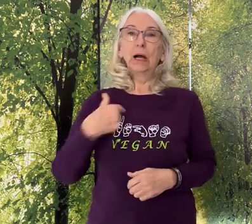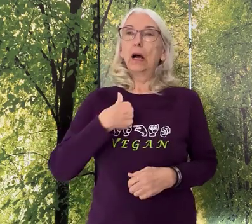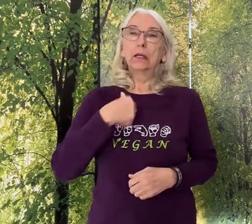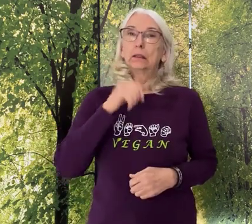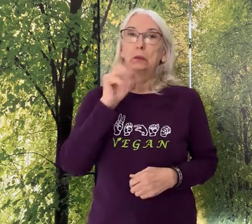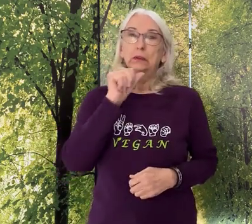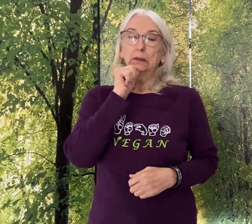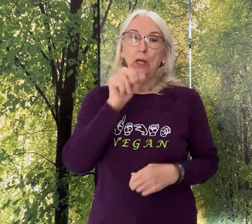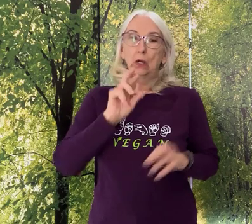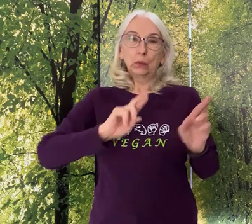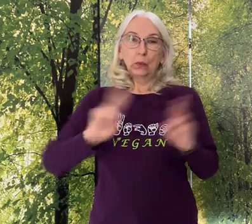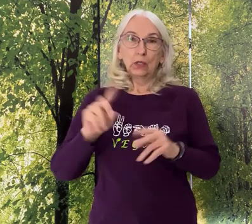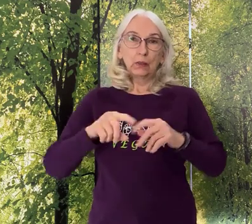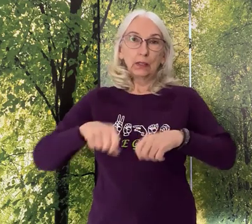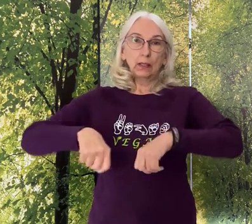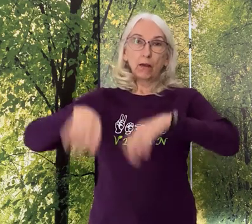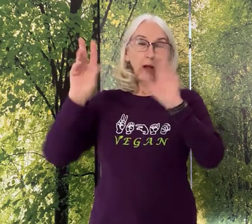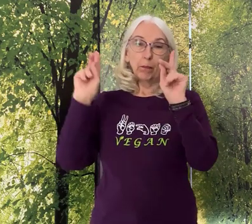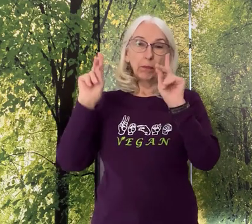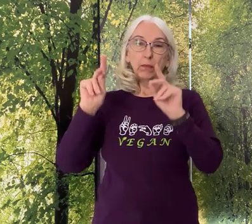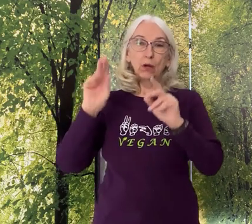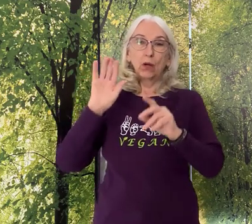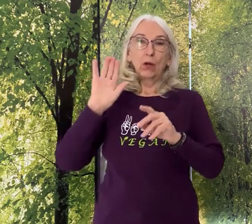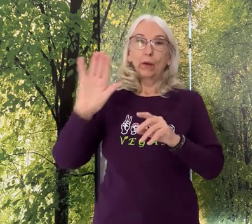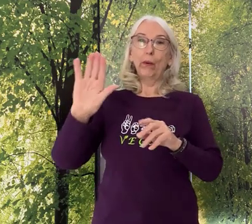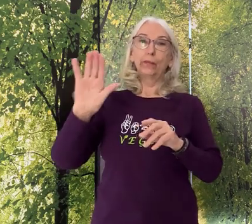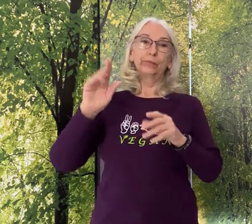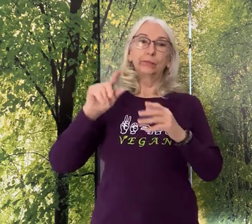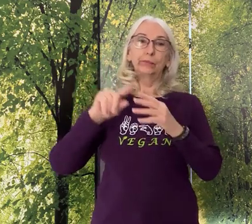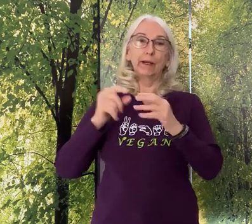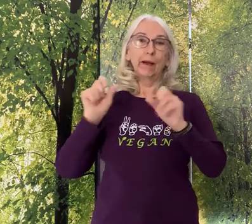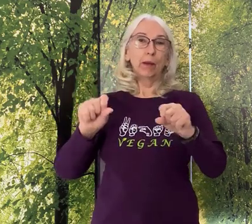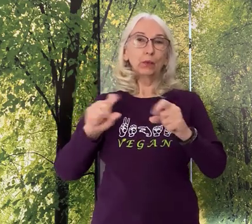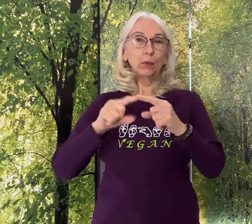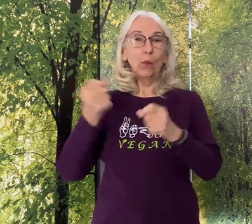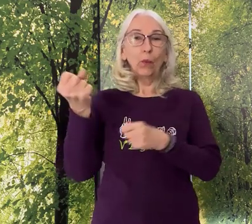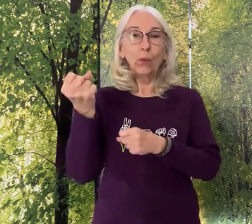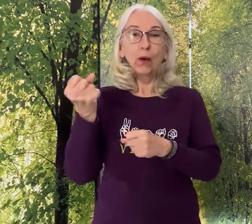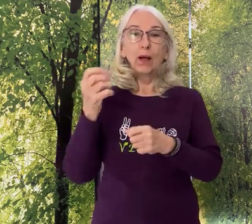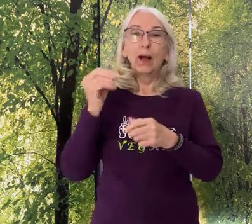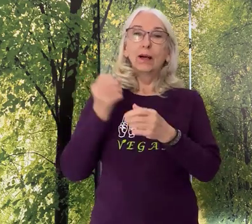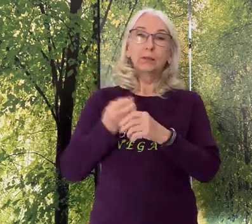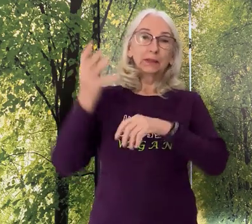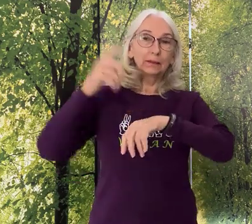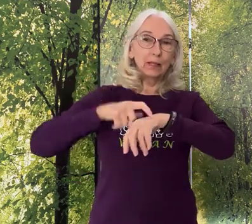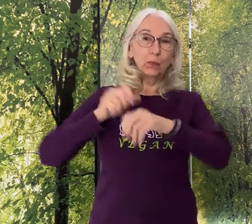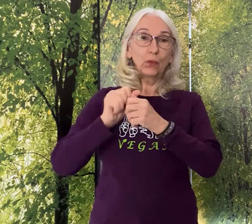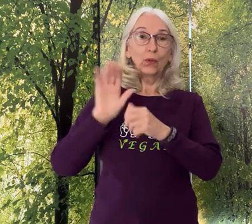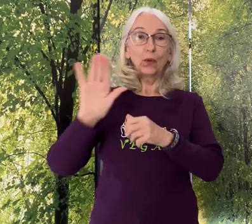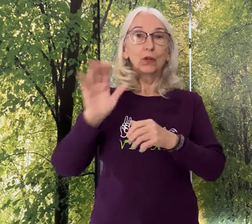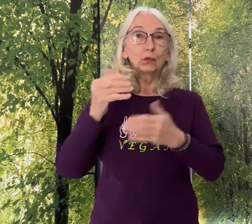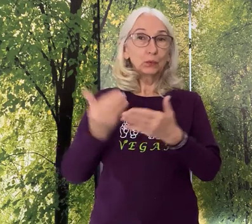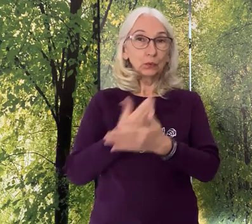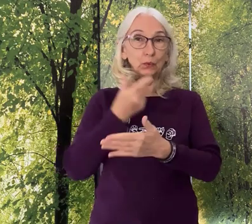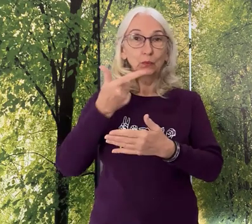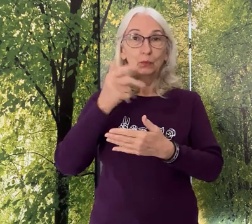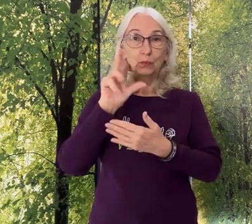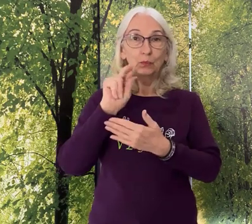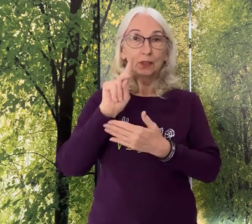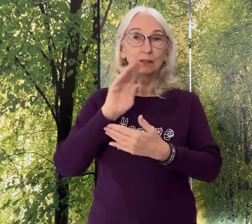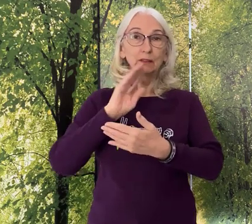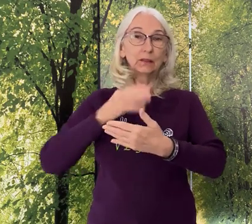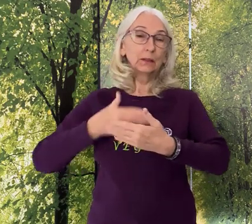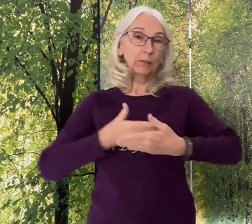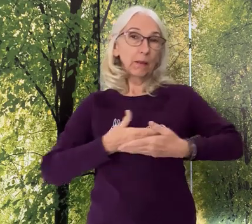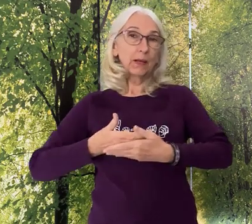I wasn’t ready to give up on her being able to hold and spend time with her new grandchild.